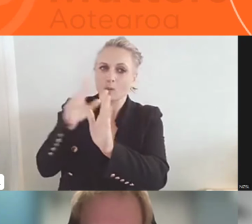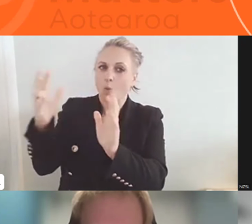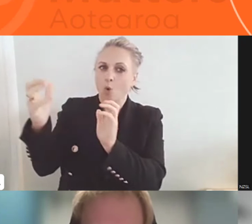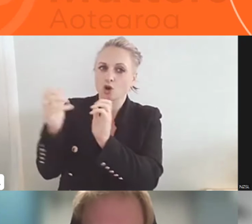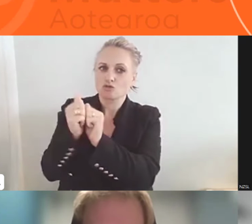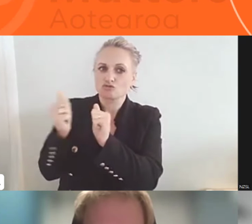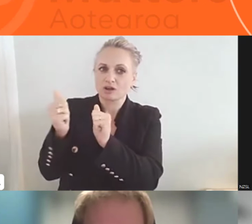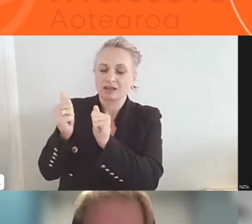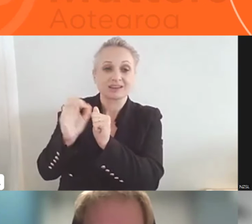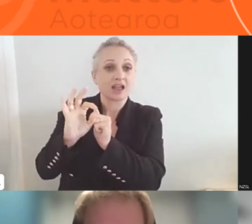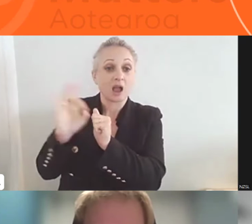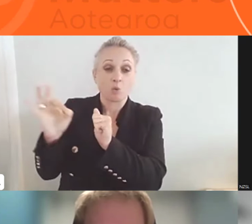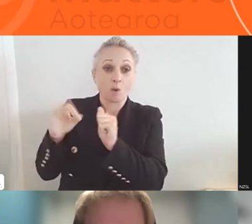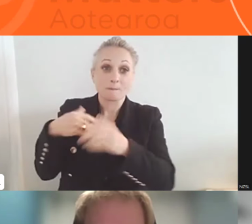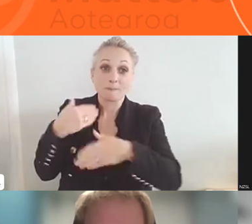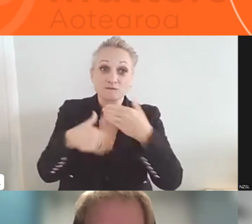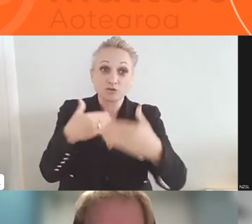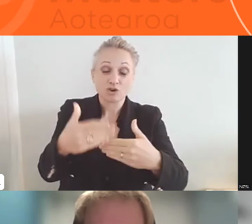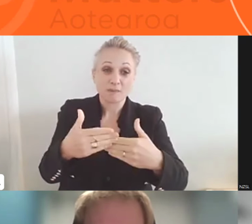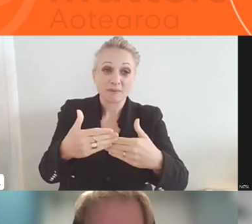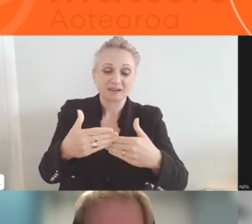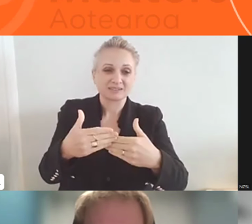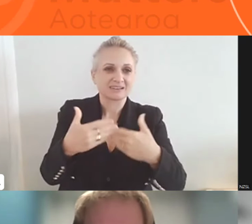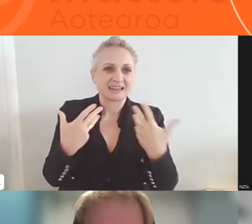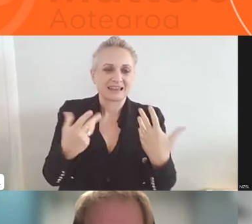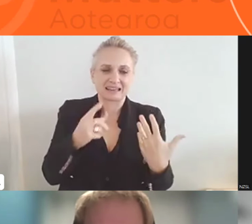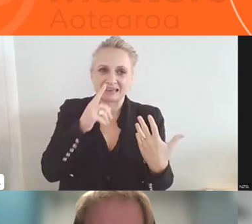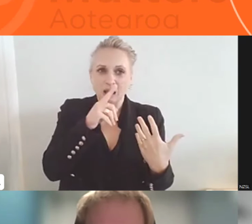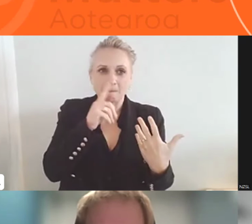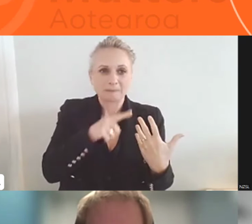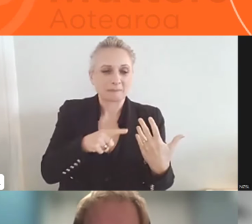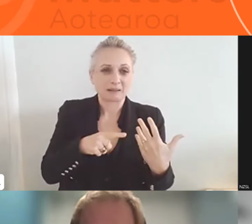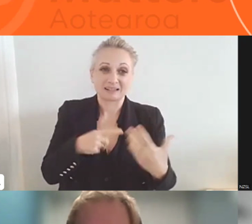at the moment where people overpaid during Covid for land and now they